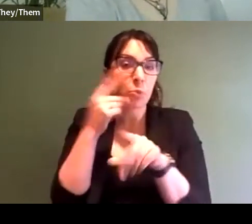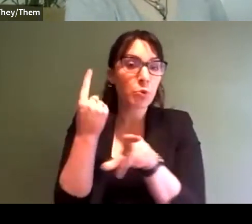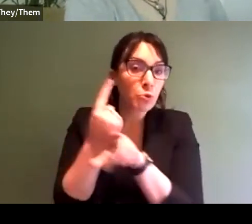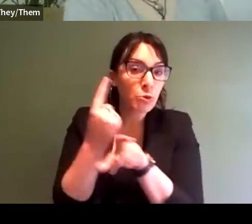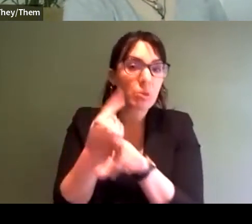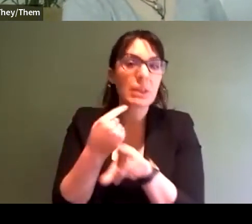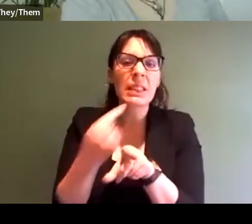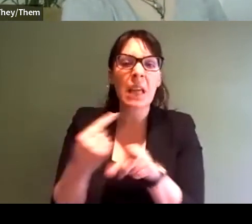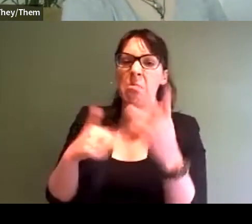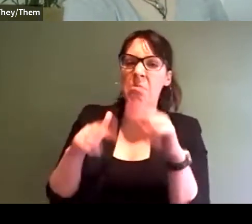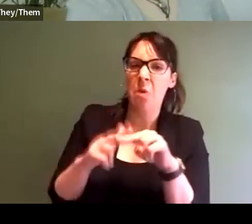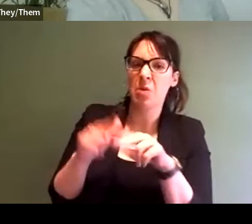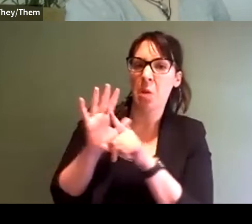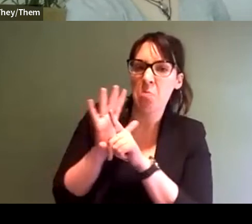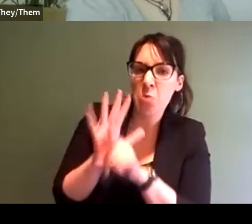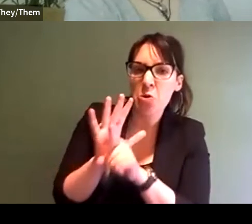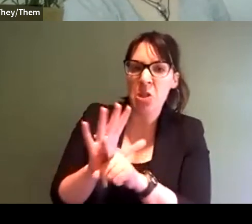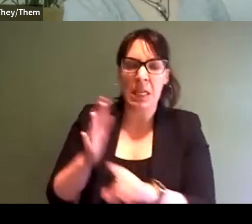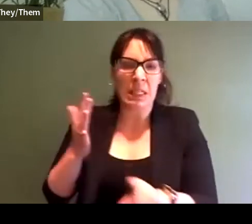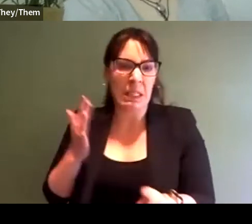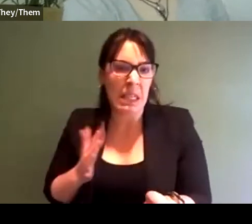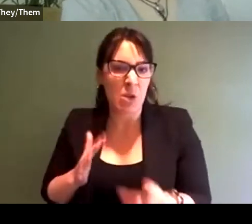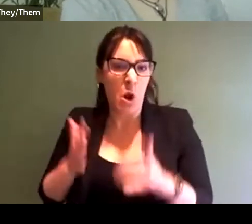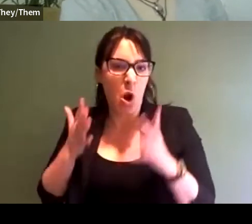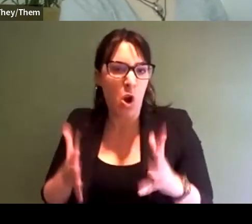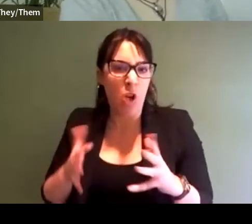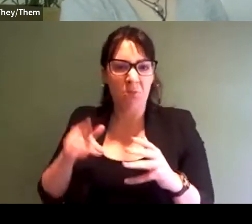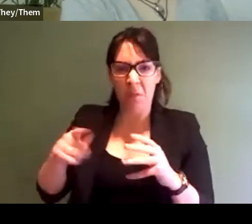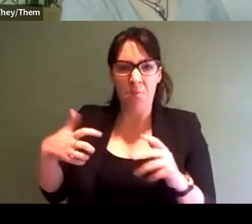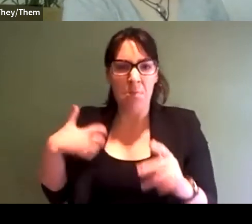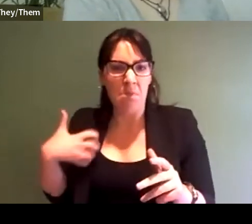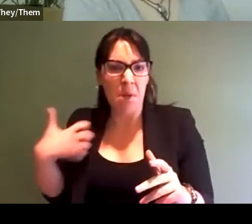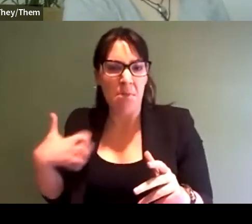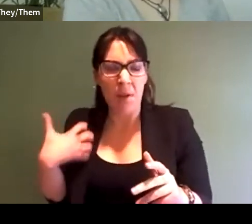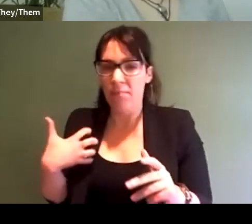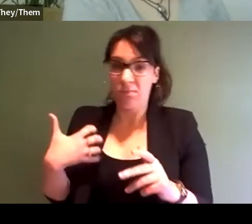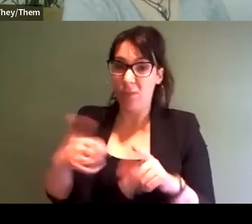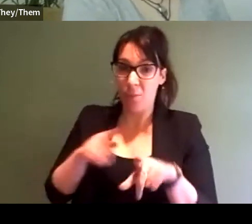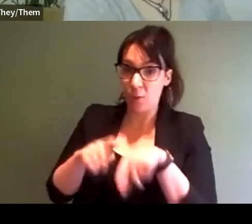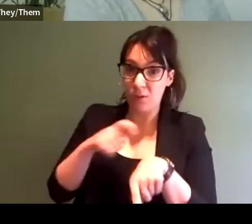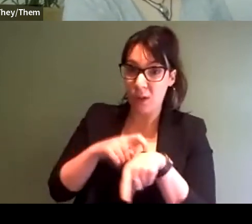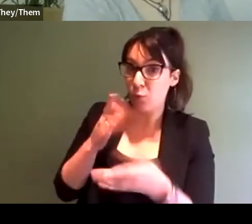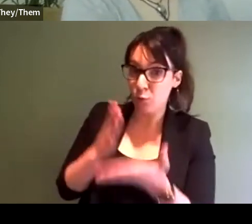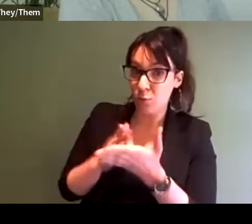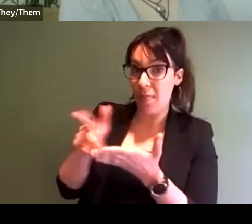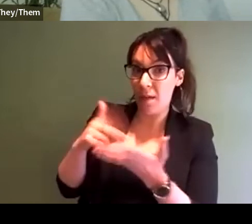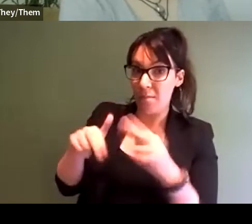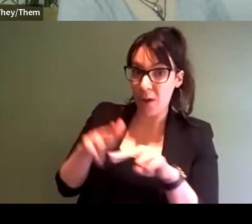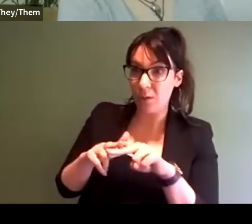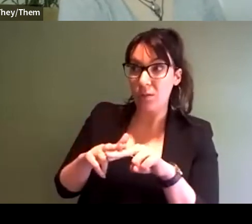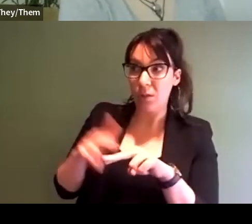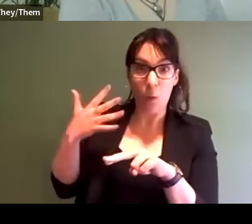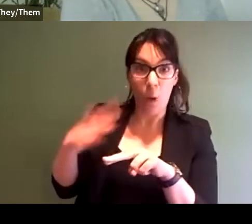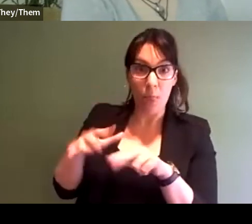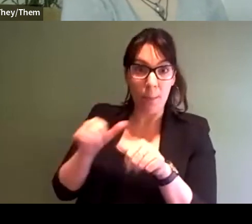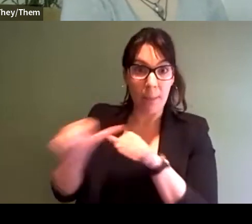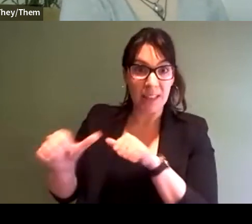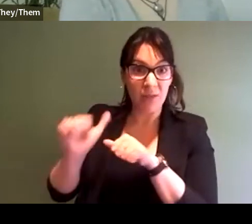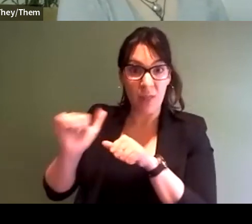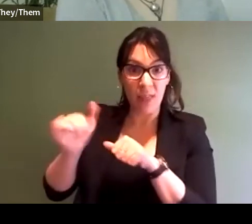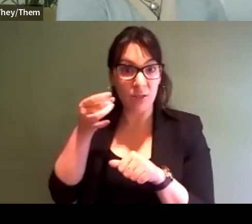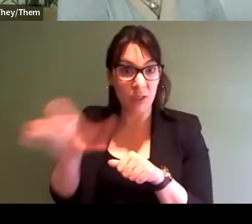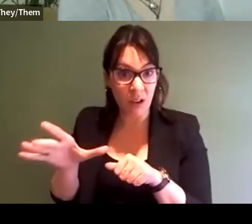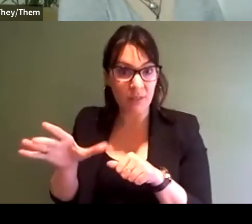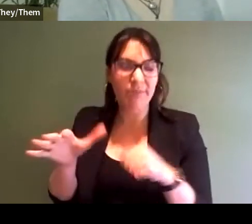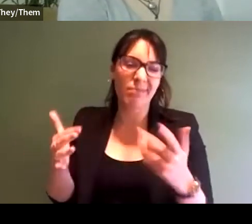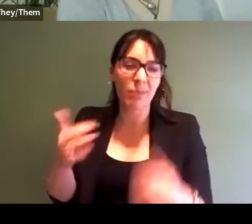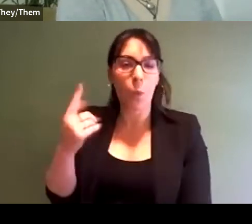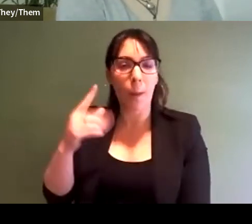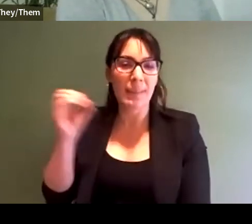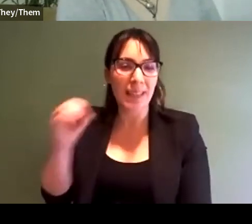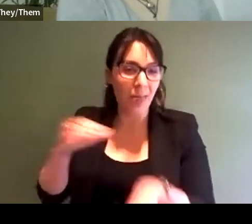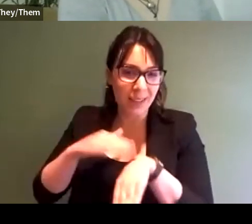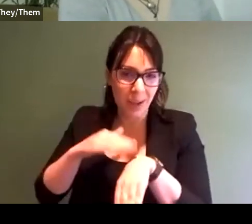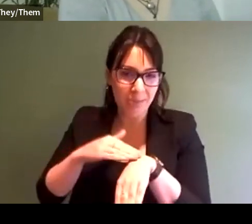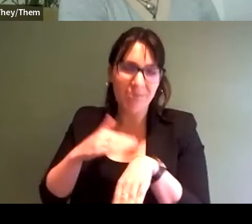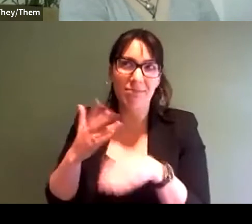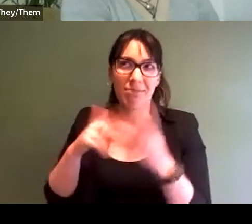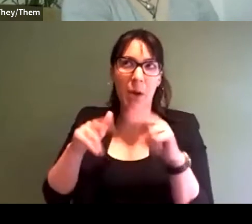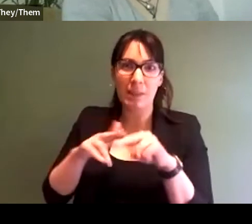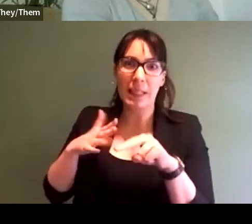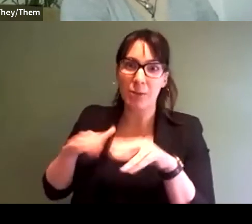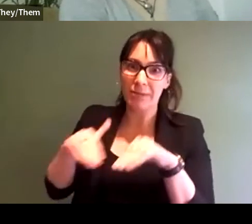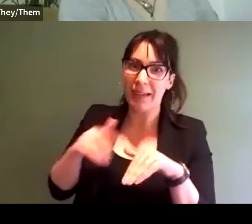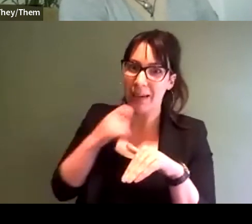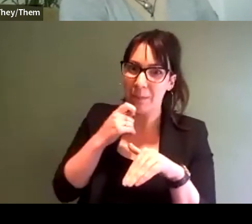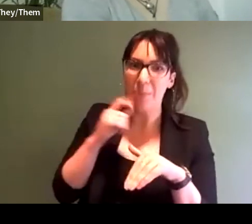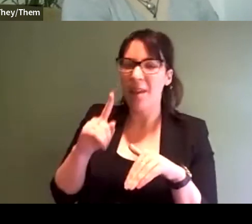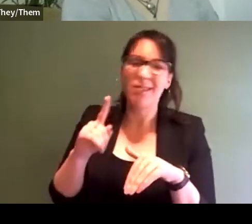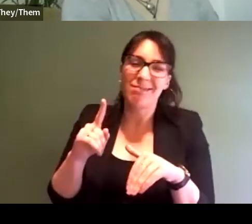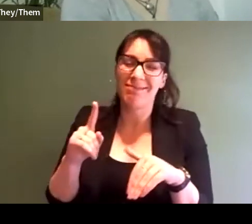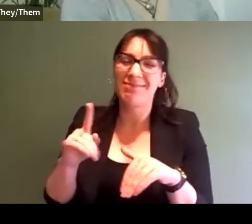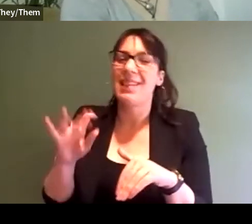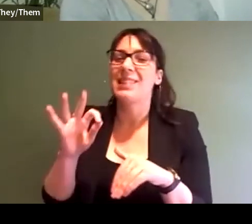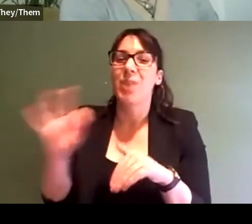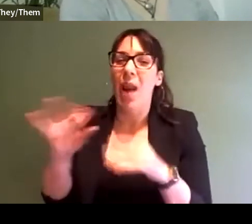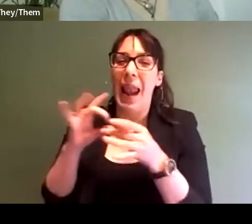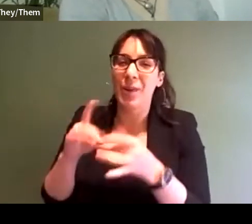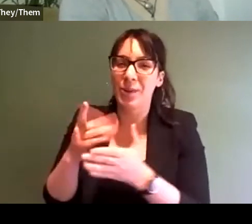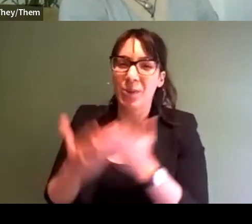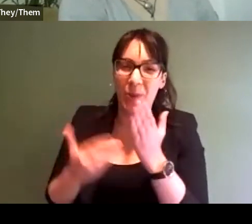Nine times out of 10, I can say that they're just wanting the best for their child who has a disability, there is also that 1% that need to step back, but that's not to do with our case today so yeah that's kind of my big takeaway is prepared to be that